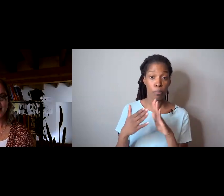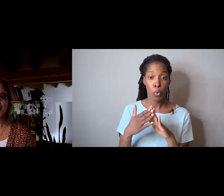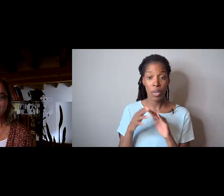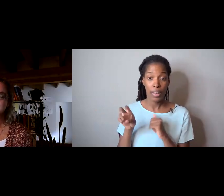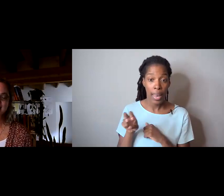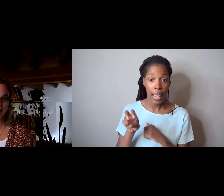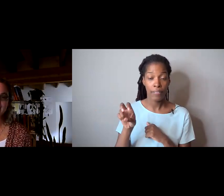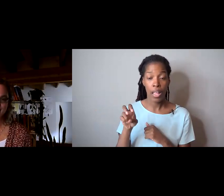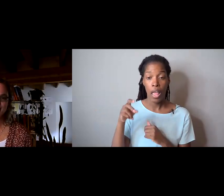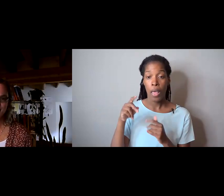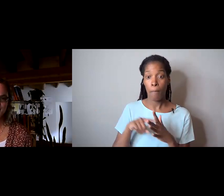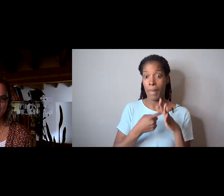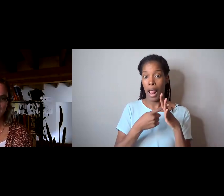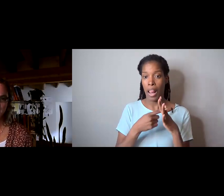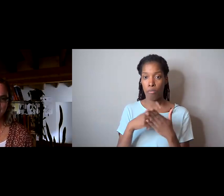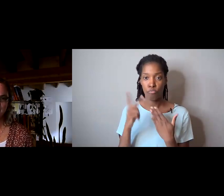that creates the space for this webinar.